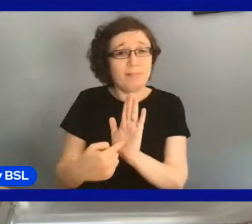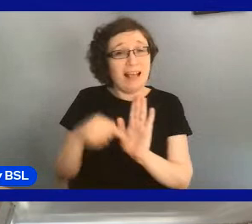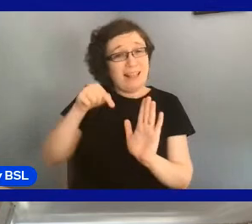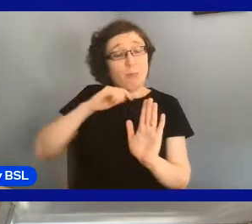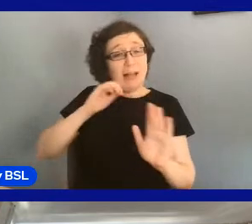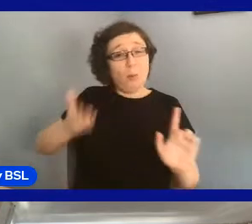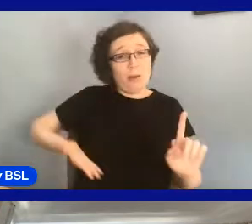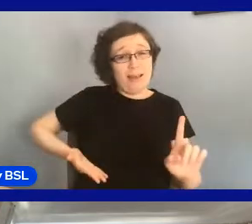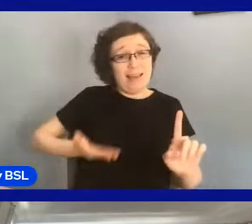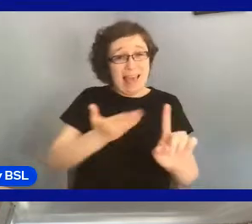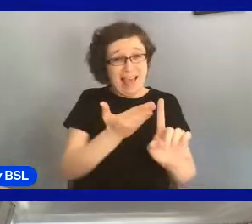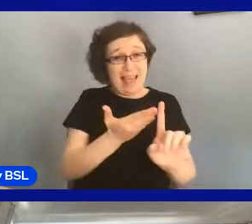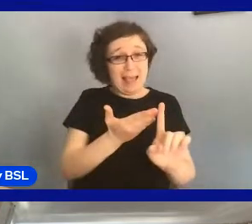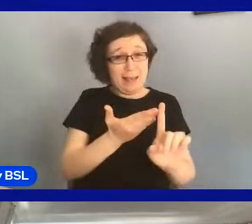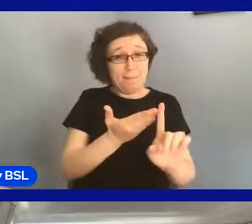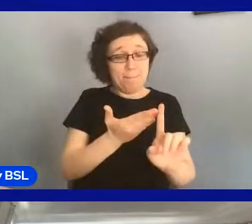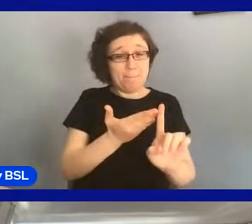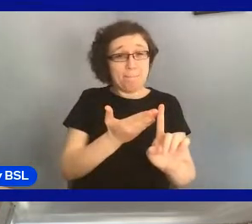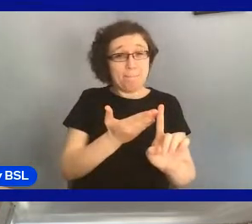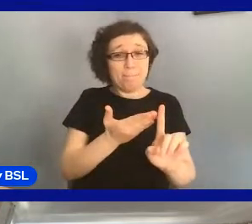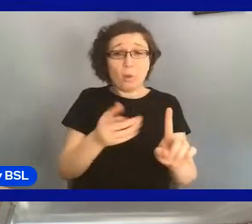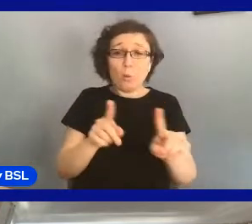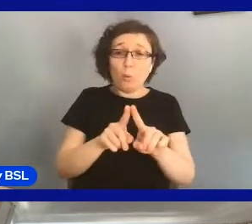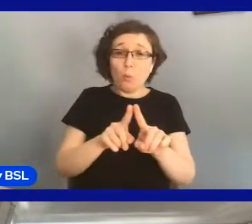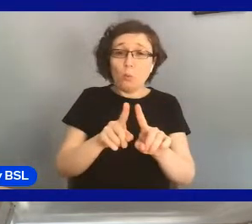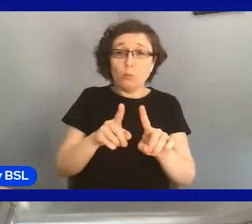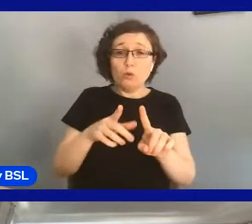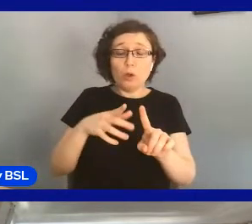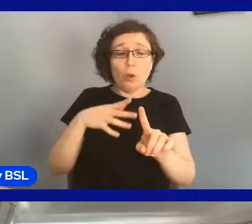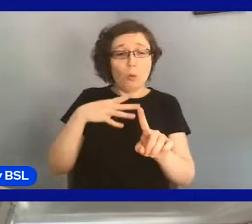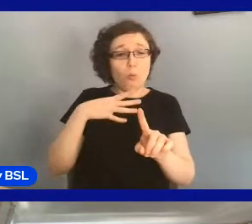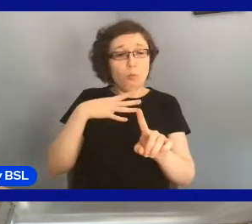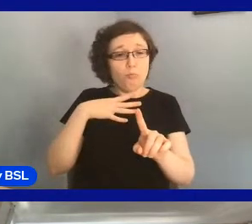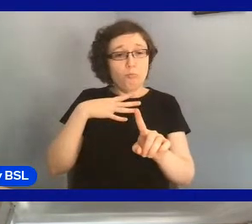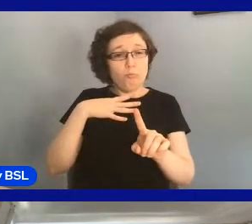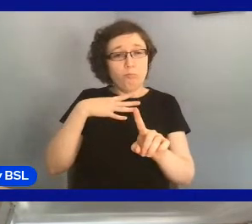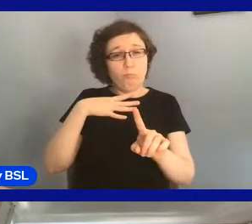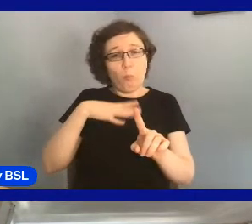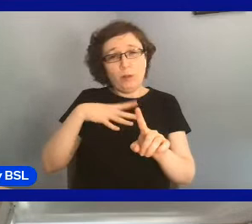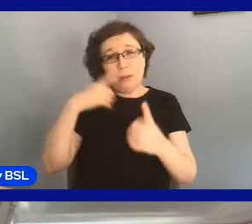really wanted to see how we can use technology to make it immersive and engaging